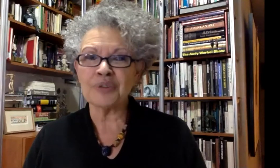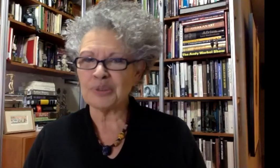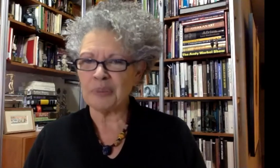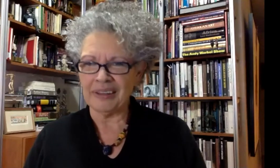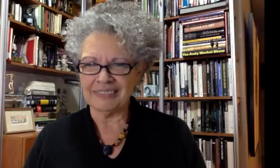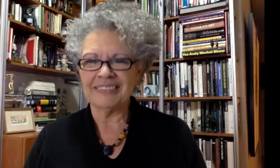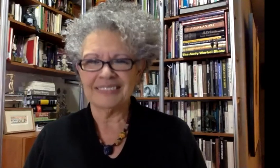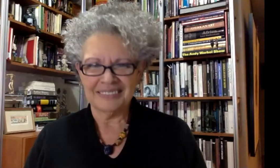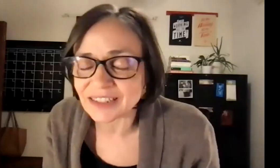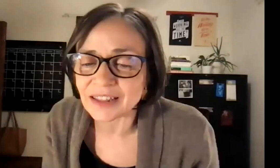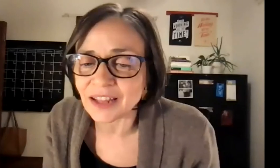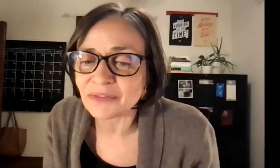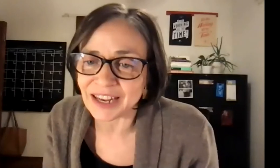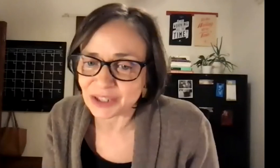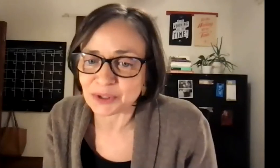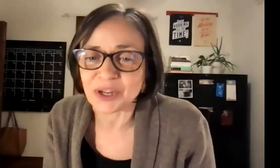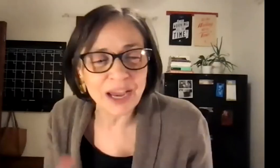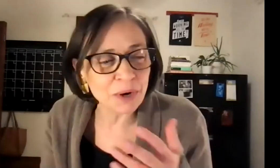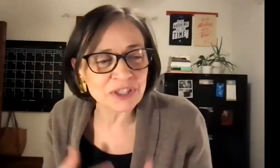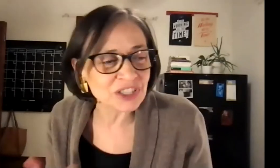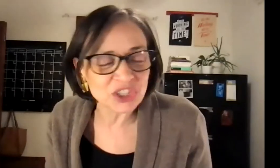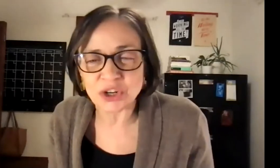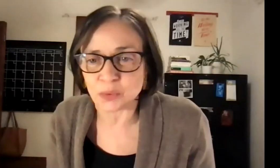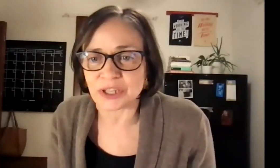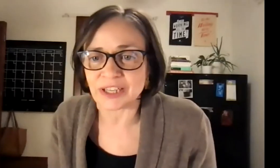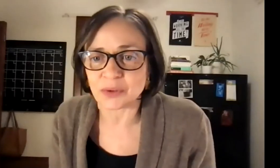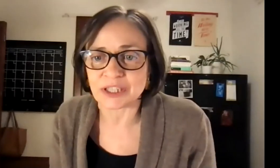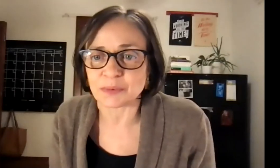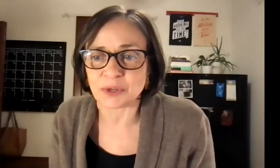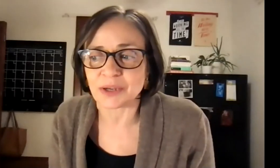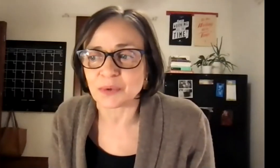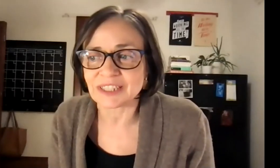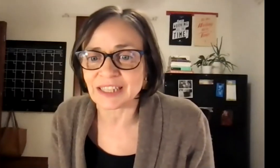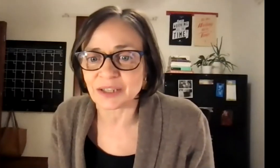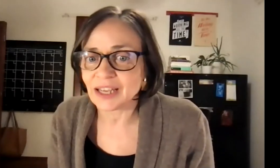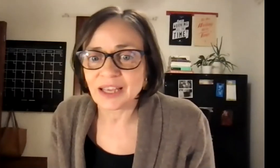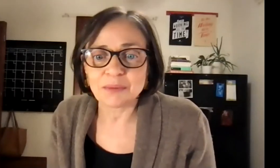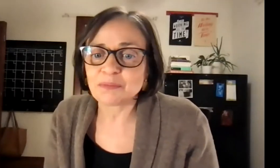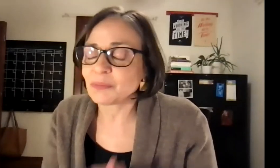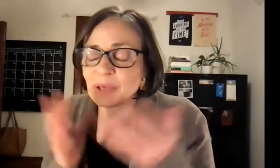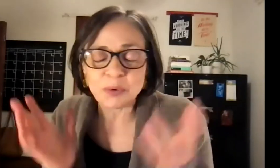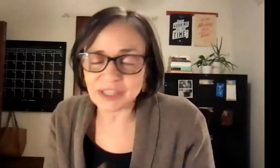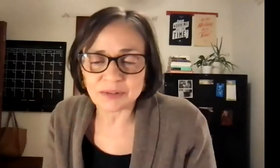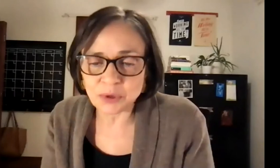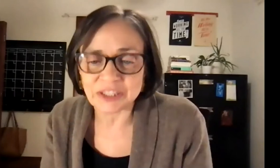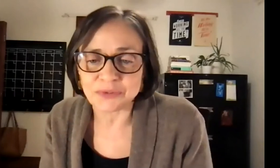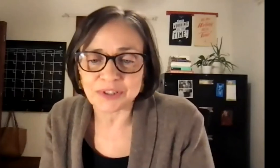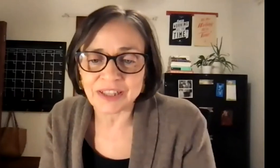that's convictable Keep getting away with murder 'Cause they can it's despicable I matter He matter I matter She matter I matter